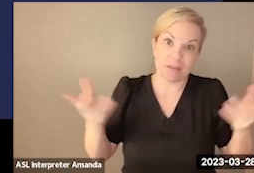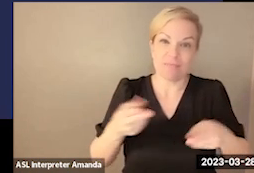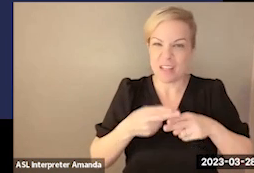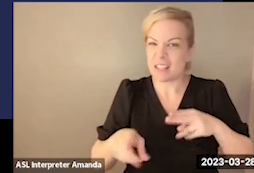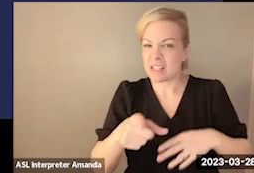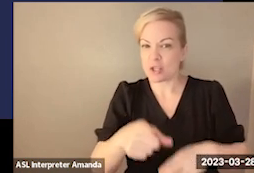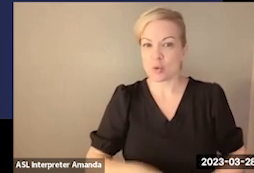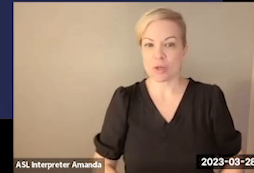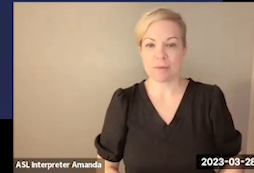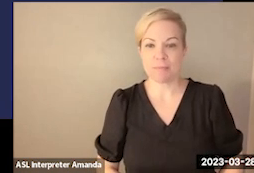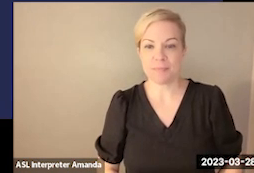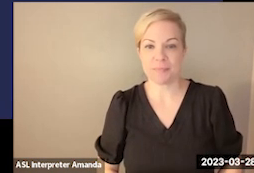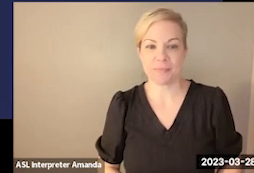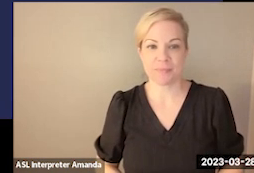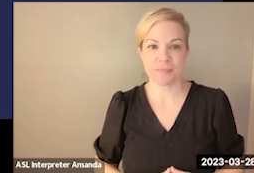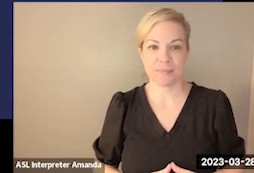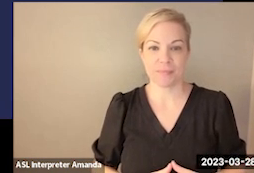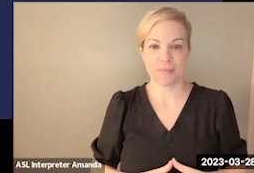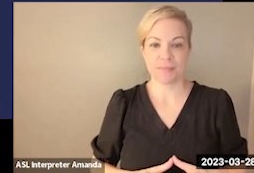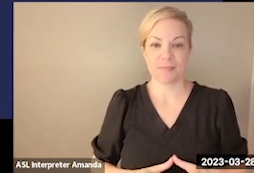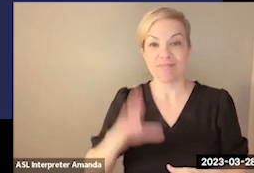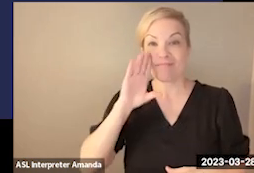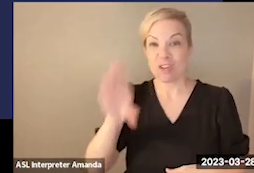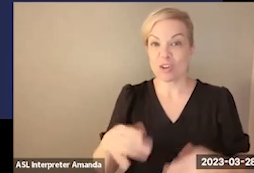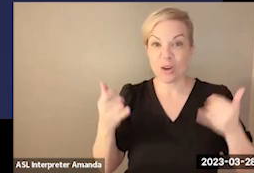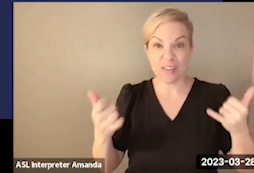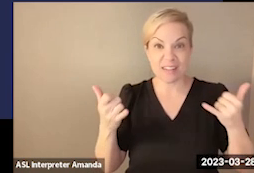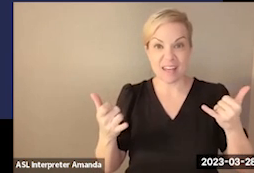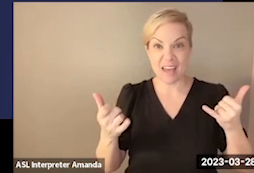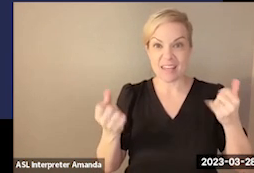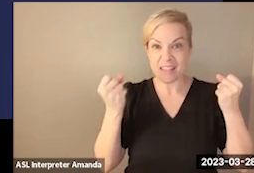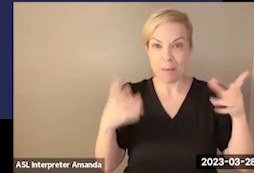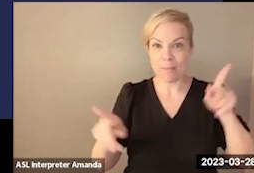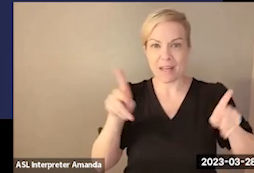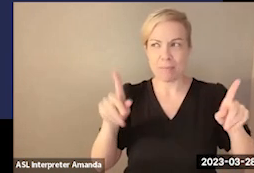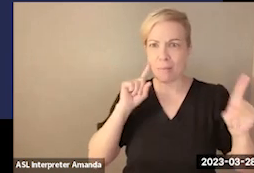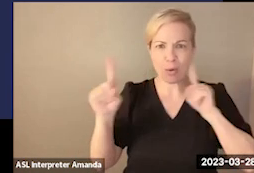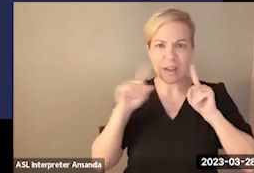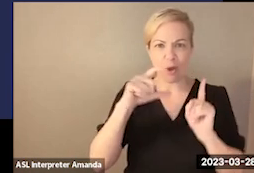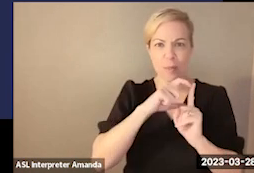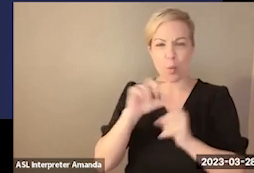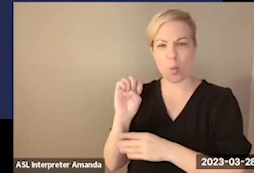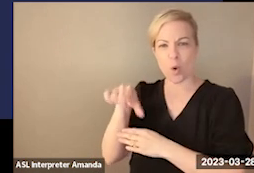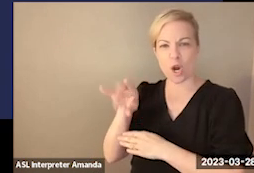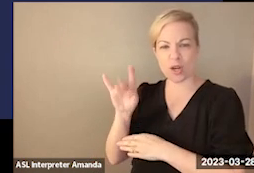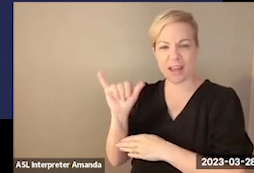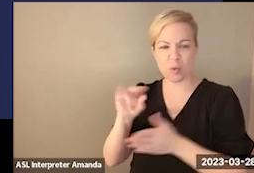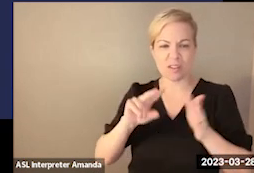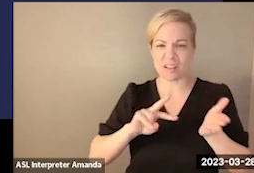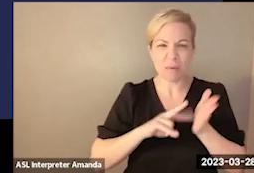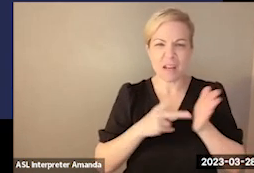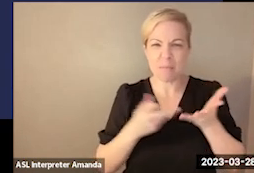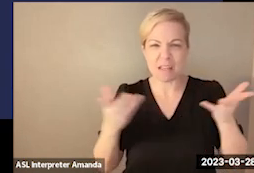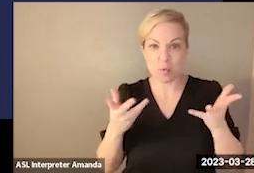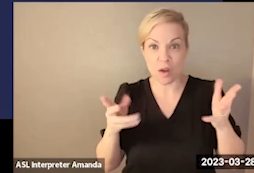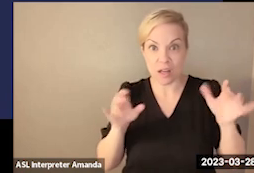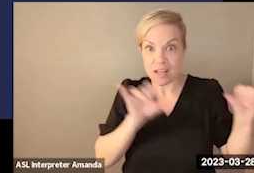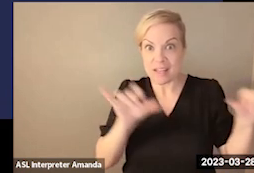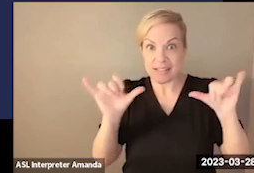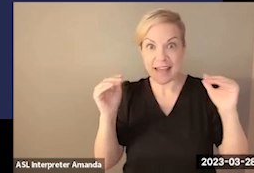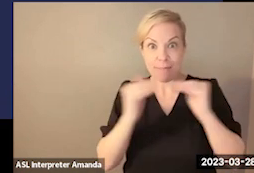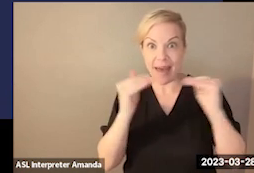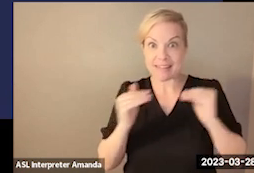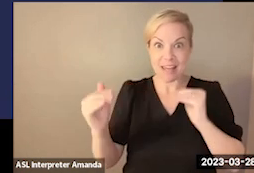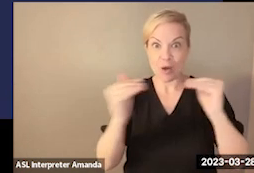Debbie Stine, Science & Technology Policy Academy: these days we hear a lot of people using the word equity. But what does it really mean? It's not quite the same as equality, which means everybody gets treated. The same